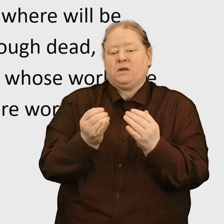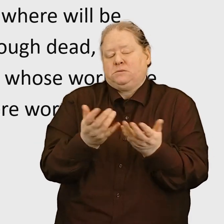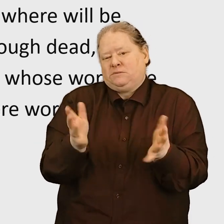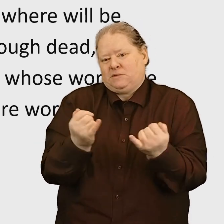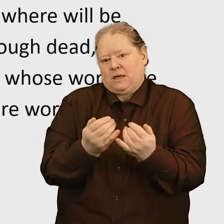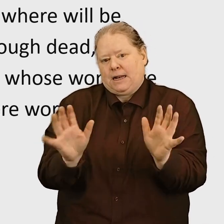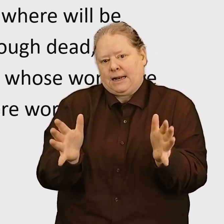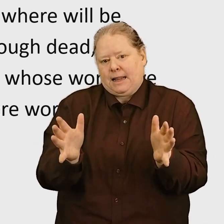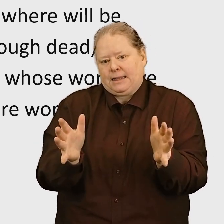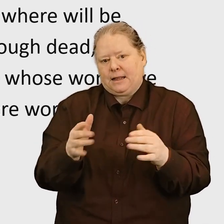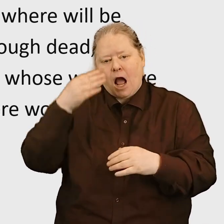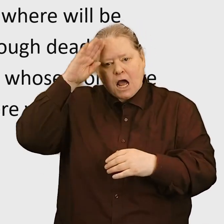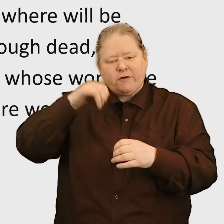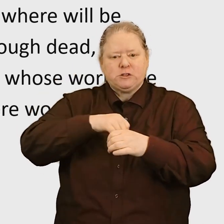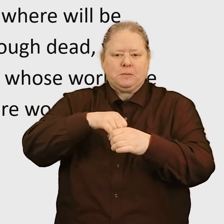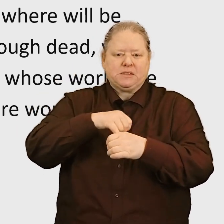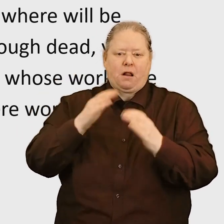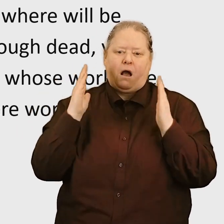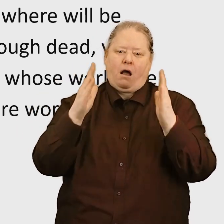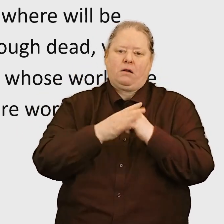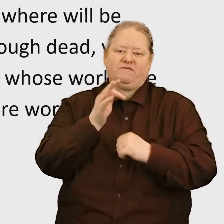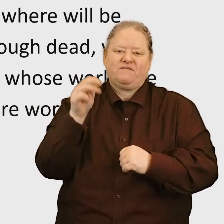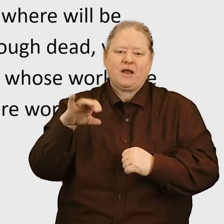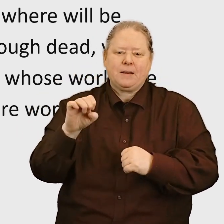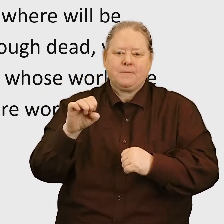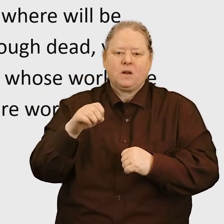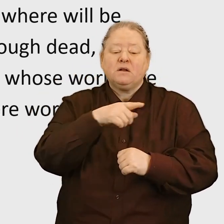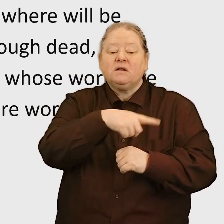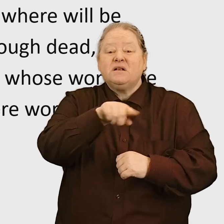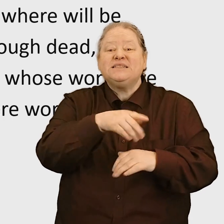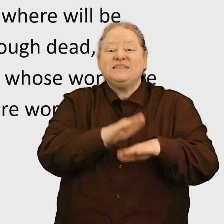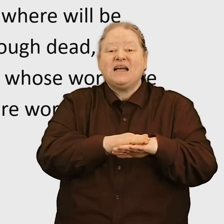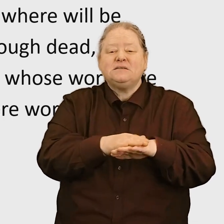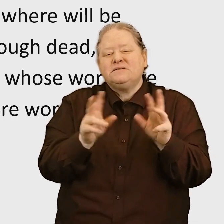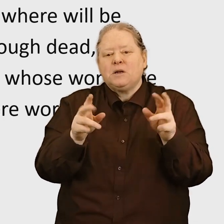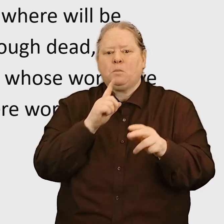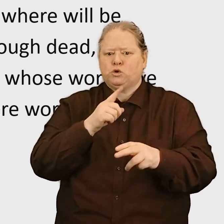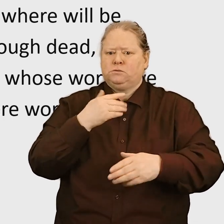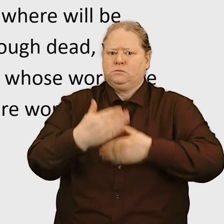Medical Valhalla, where will be preserved the memorials which, though dead, yet speak, of the true soldiers of Medicine whose